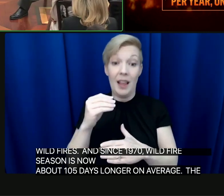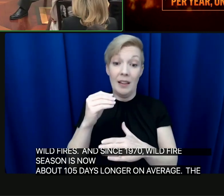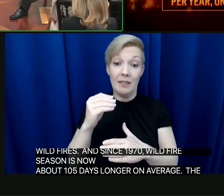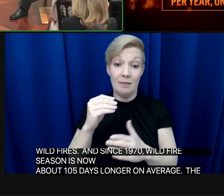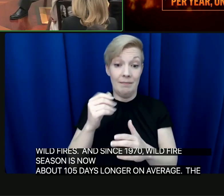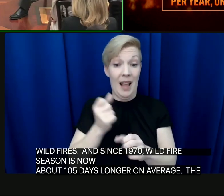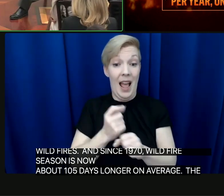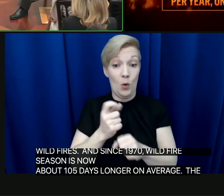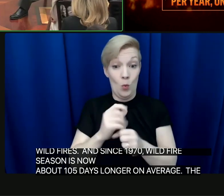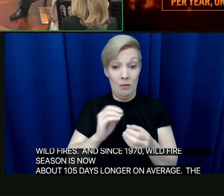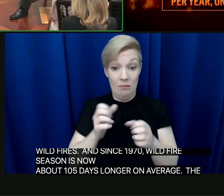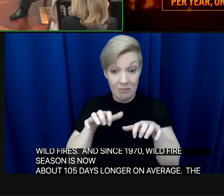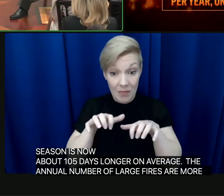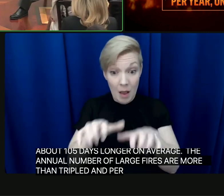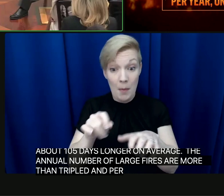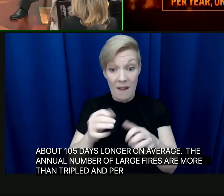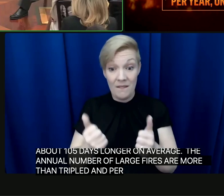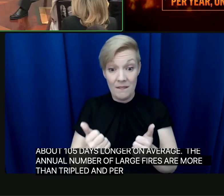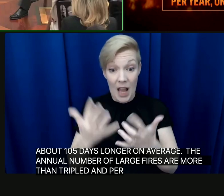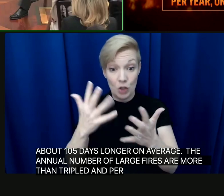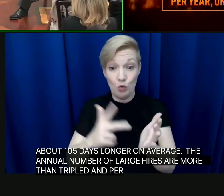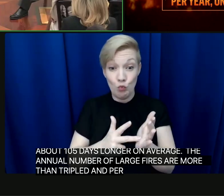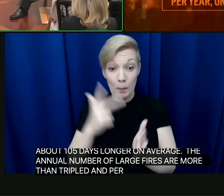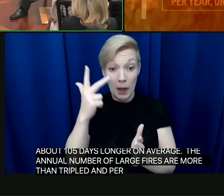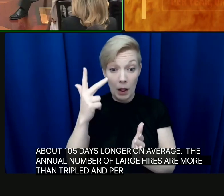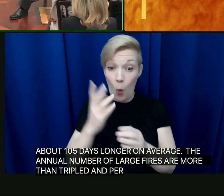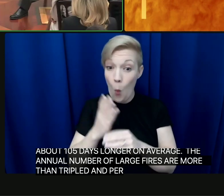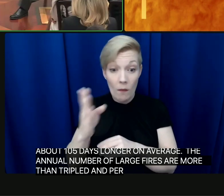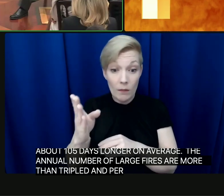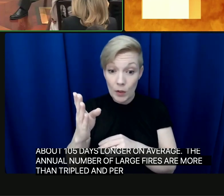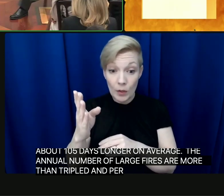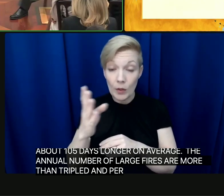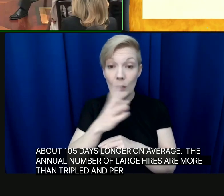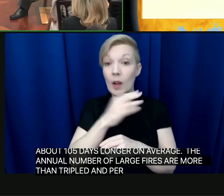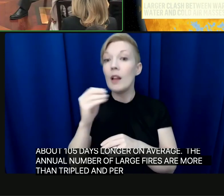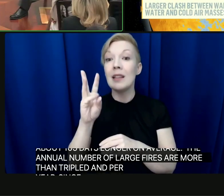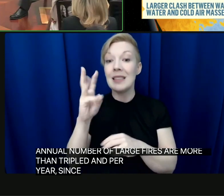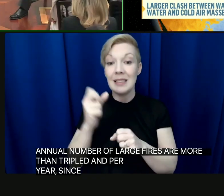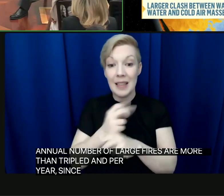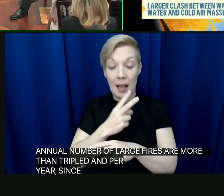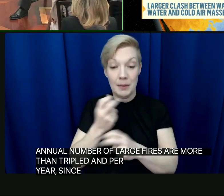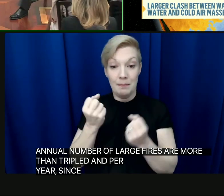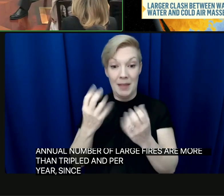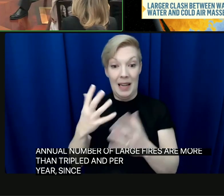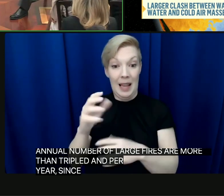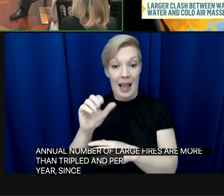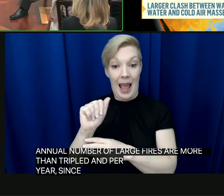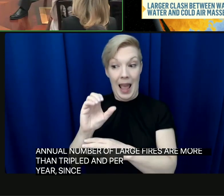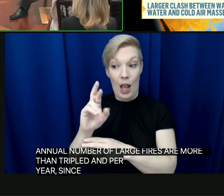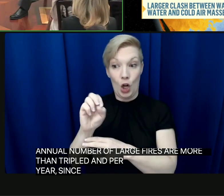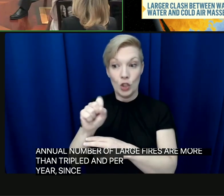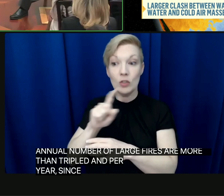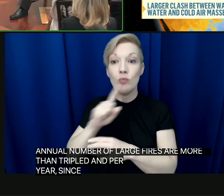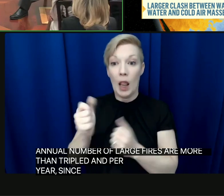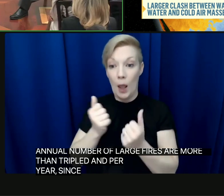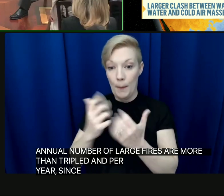since 1976, times as many acres have burned on average. And that's you know, we've got all this